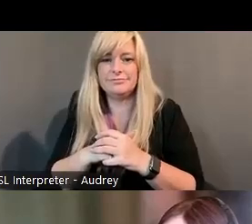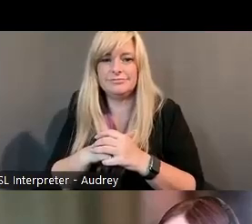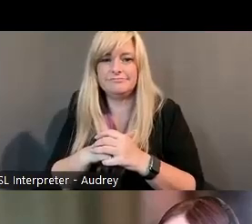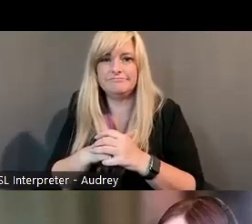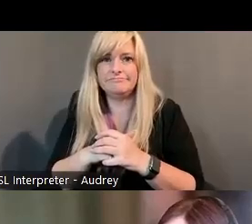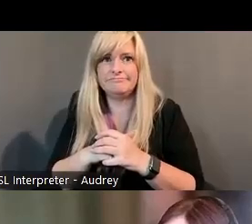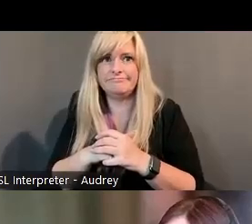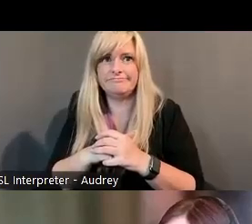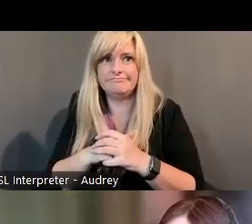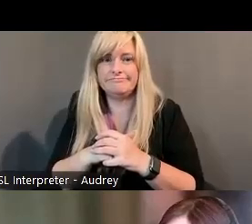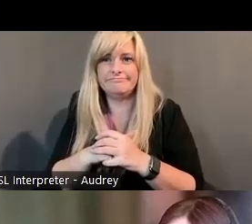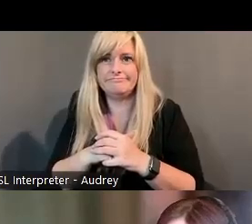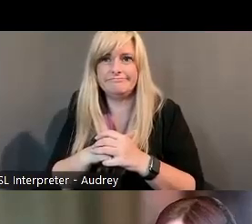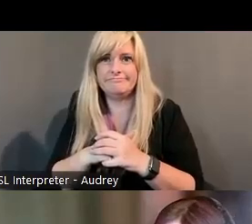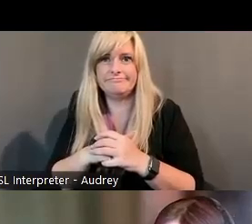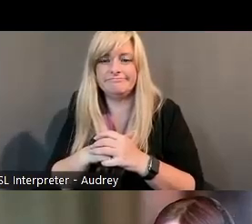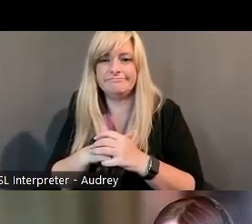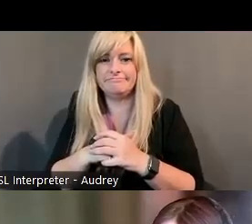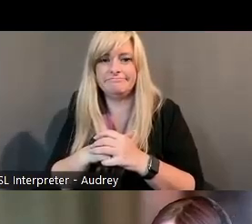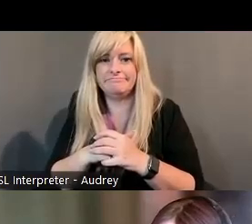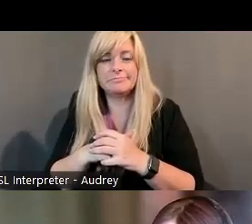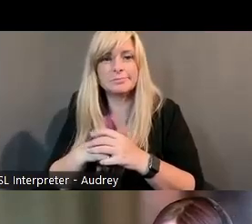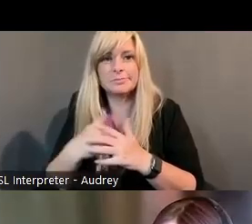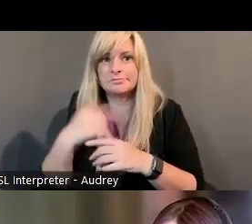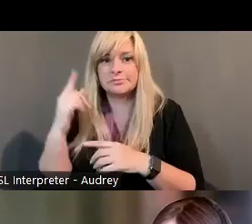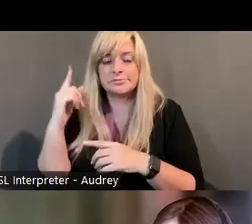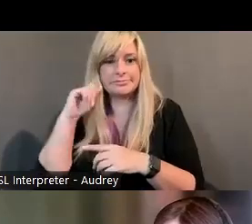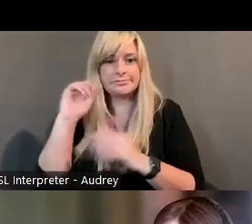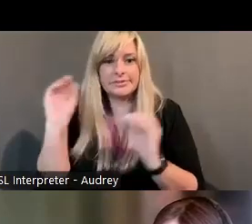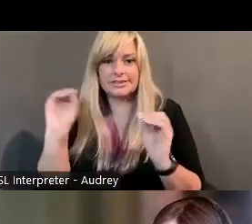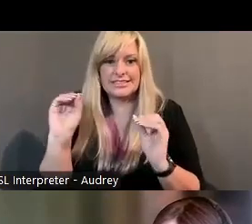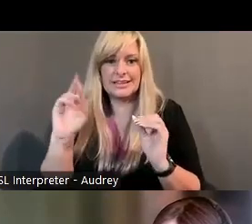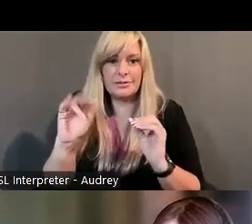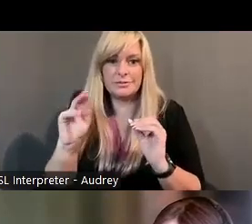Um, I really don't want to know my weight right now. I'm going to stand backward on